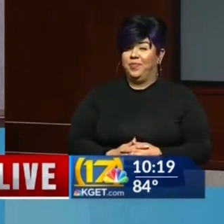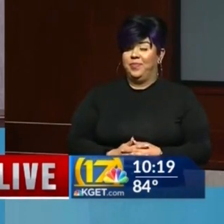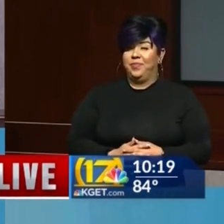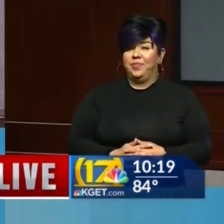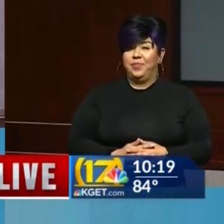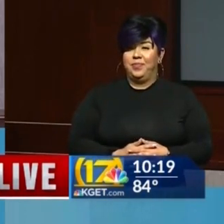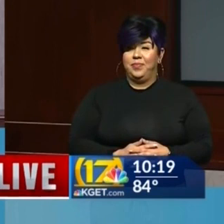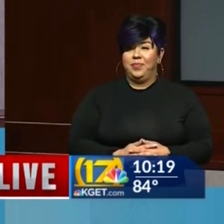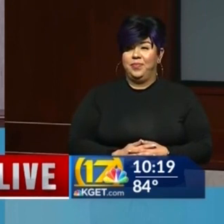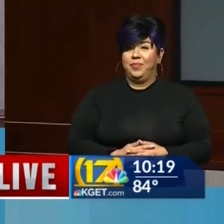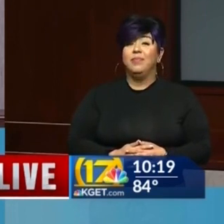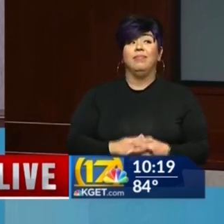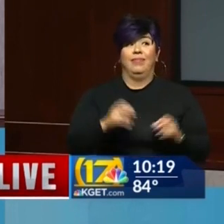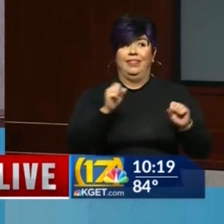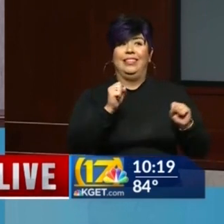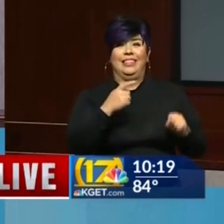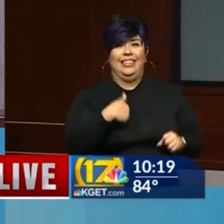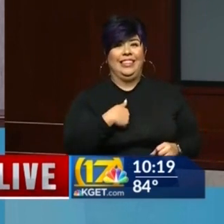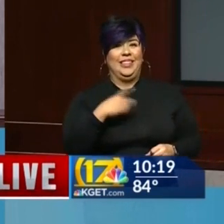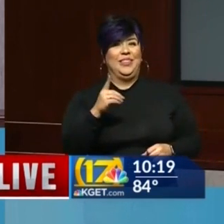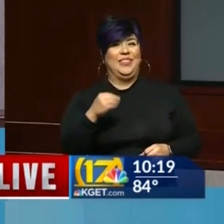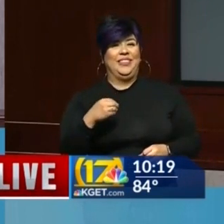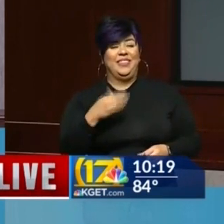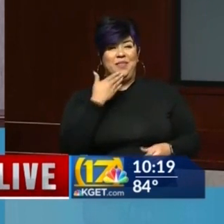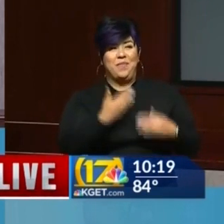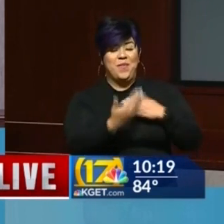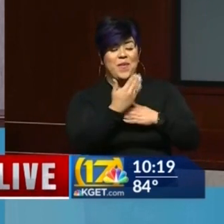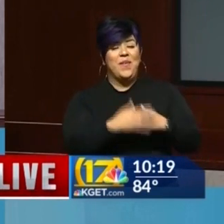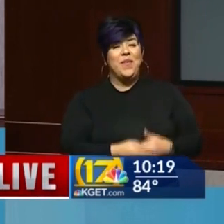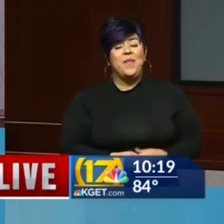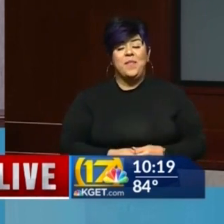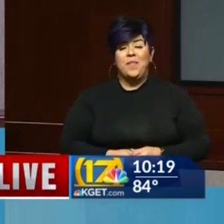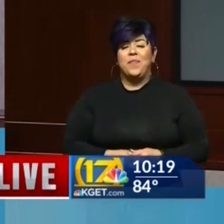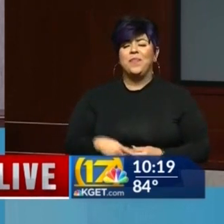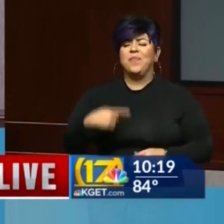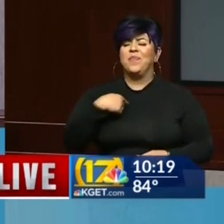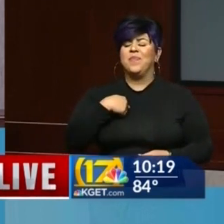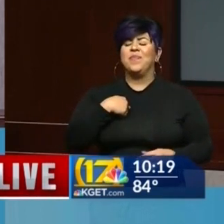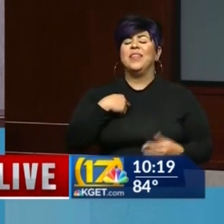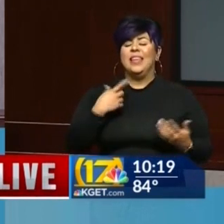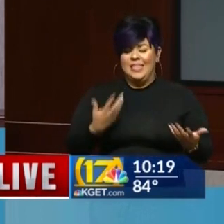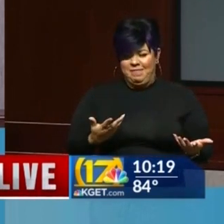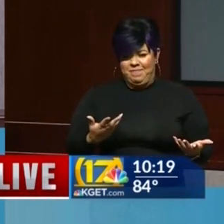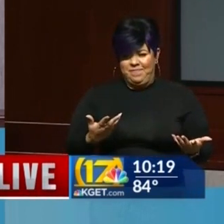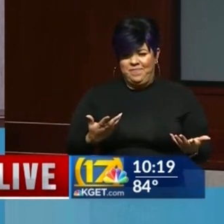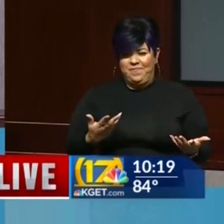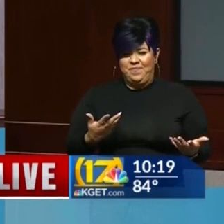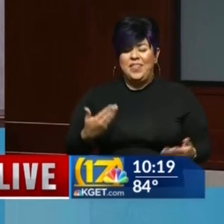THE NEXT 1 IS THE PUBLIC RADIO. KERRY, KLEIN ANY QUESTIONS?